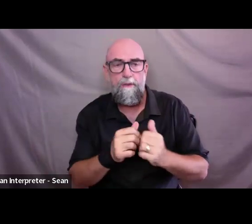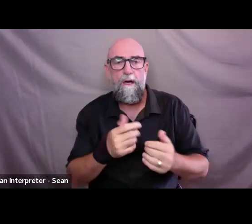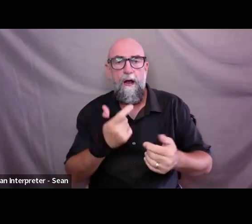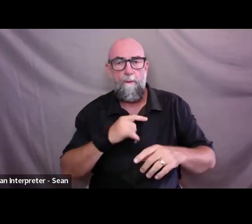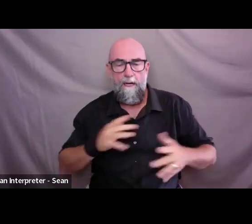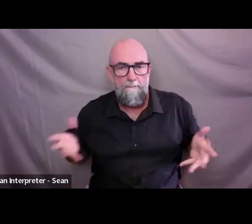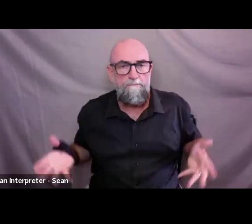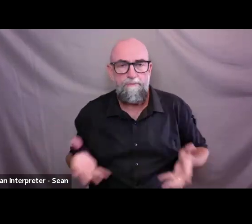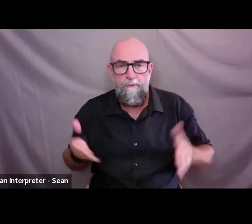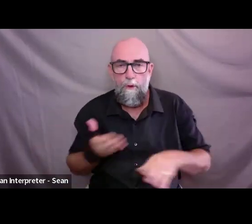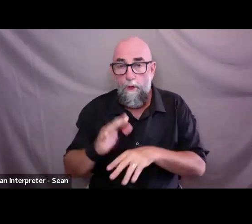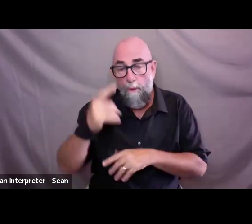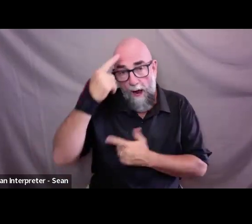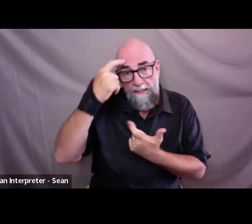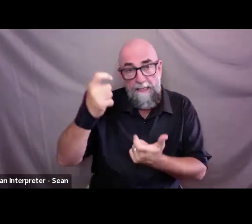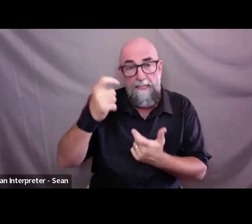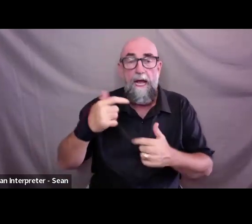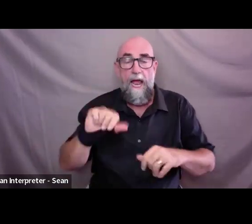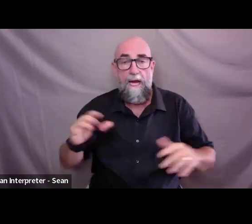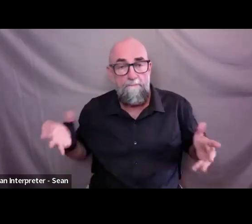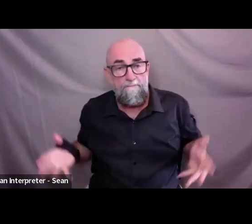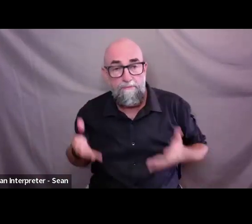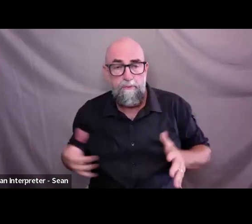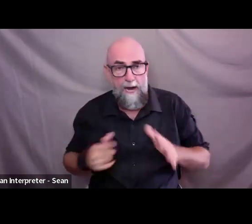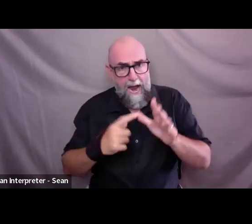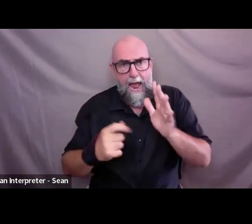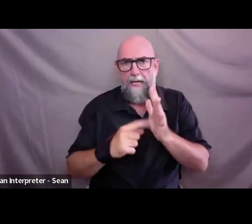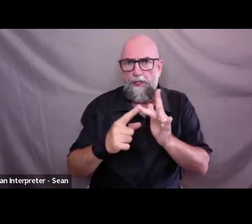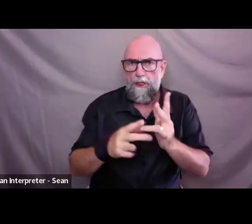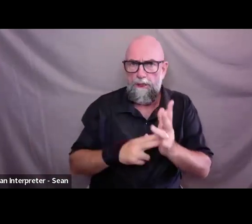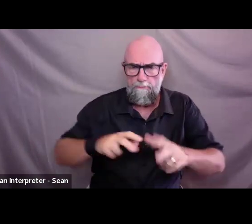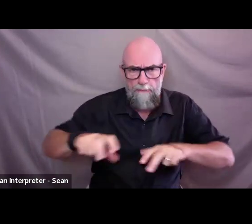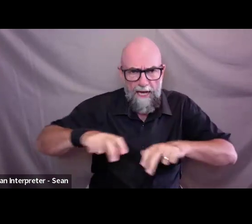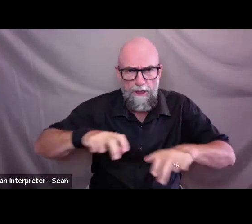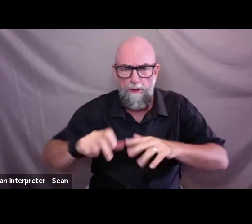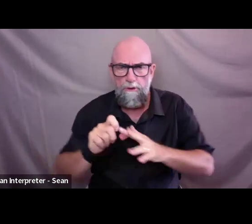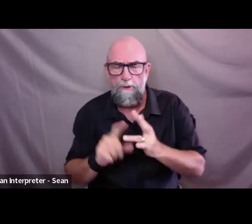That's one of the ways in which I the arts are really critical in this conversation about